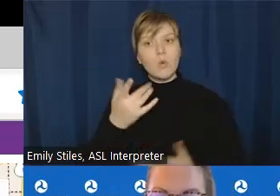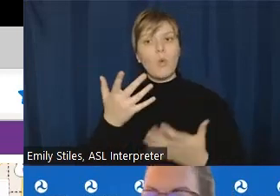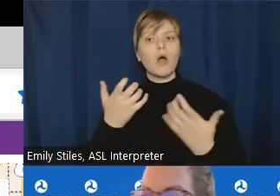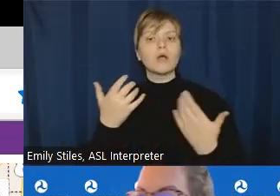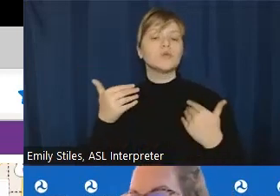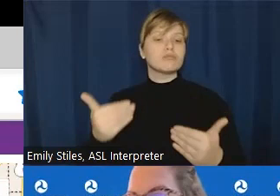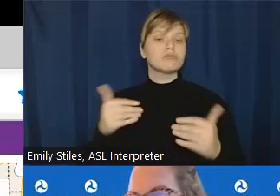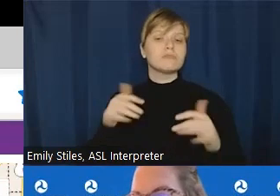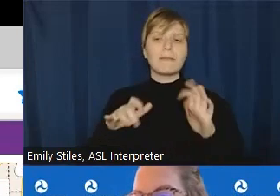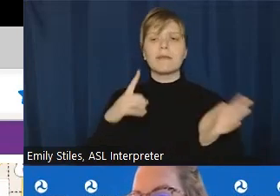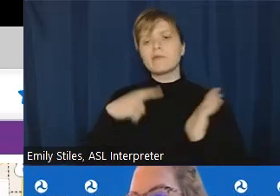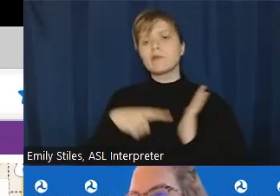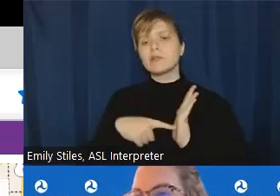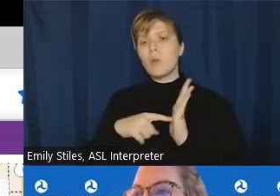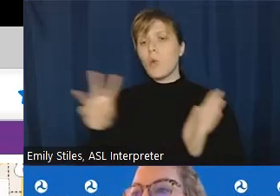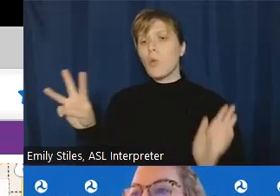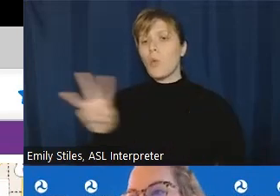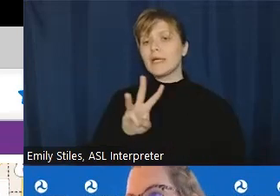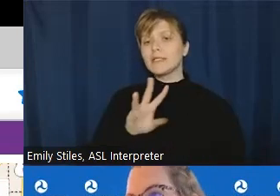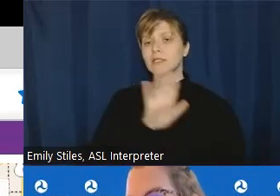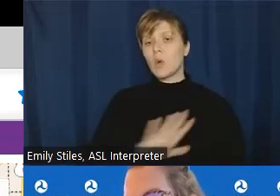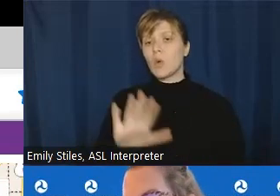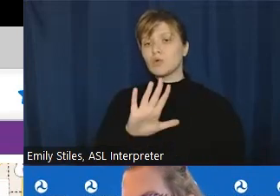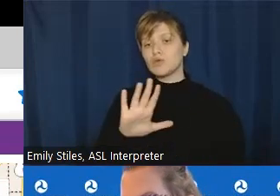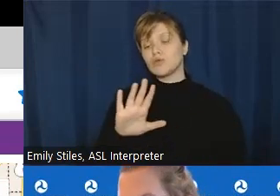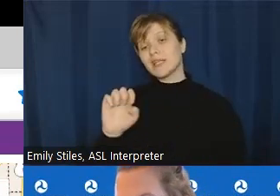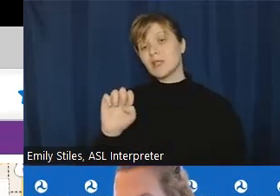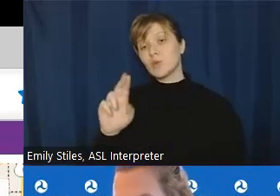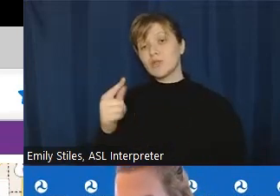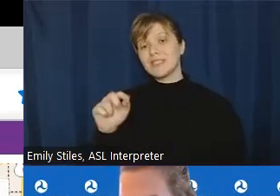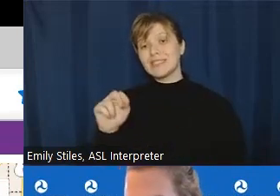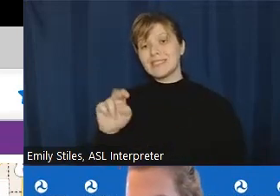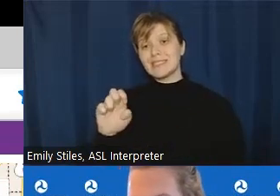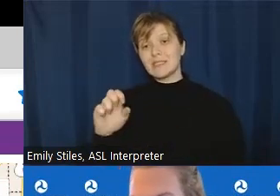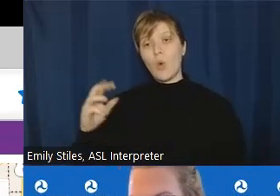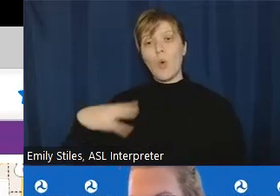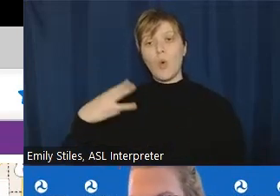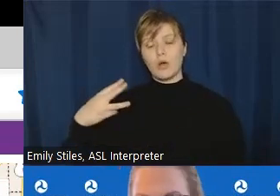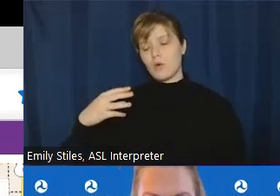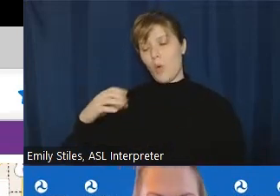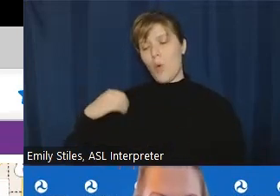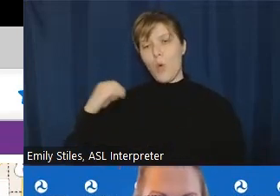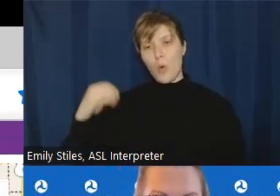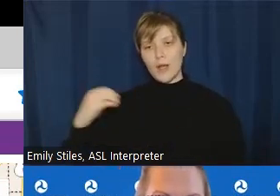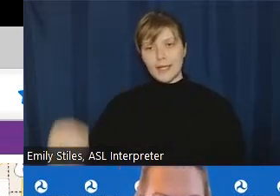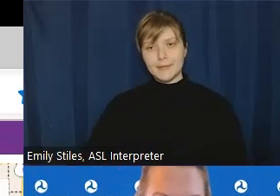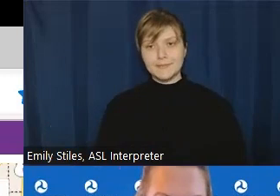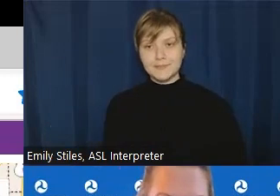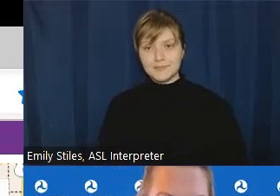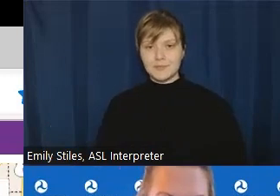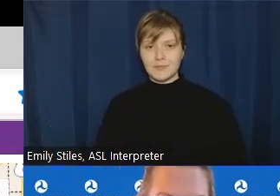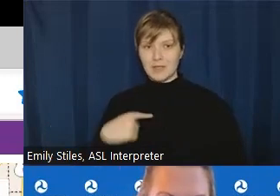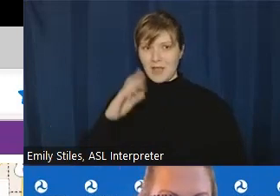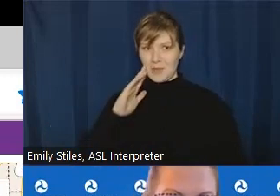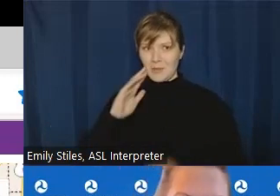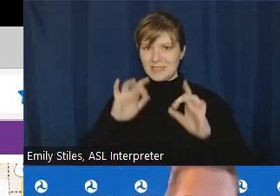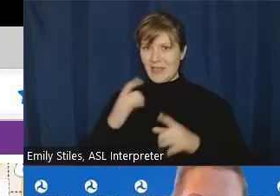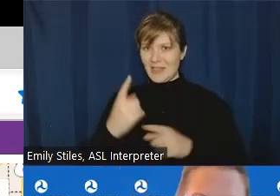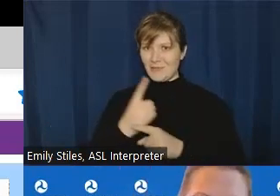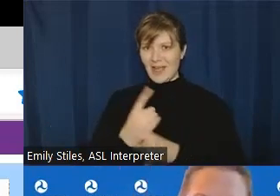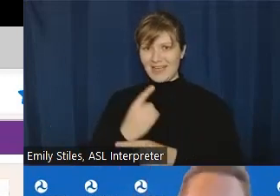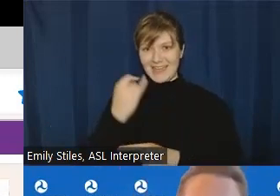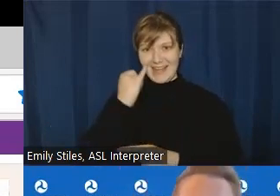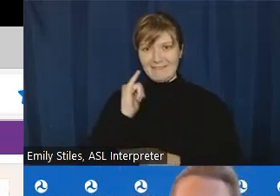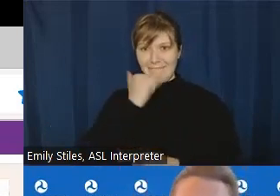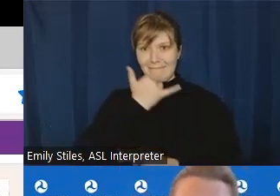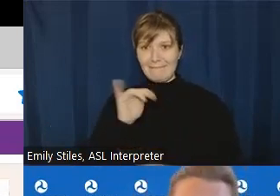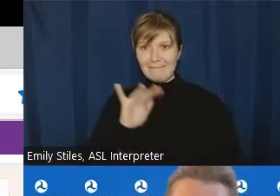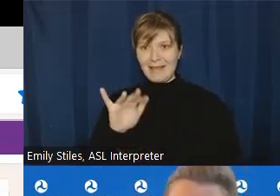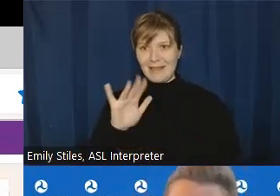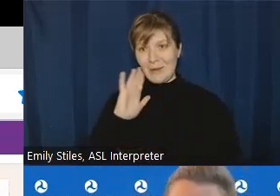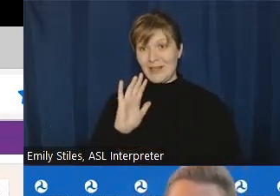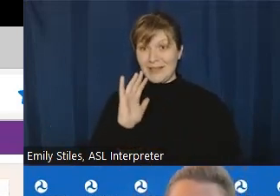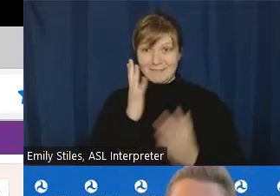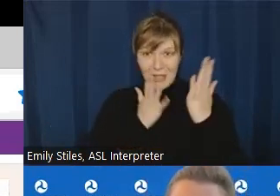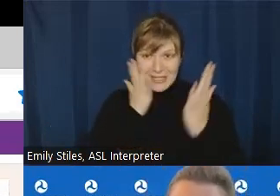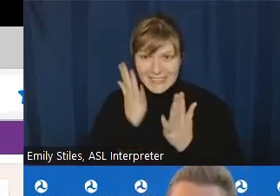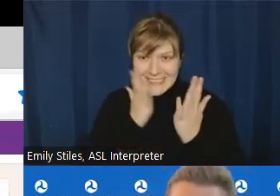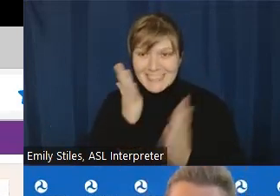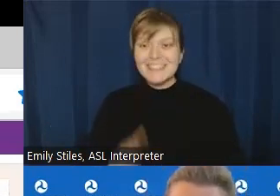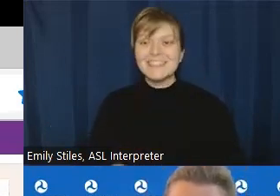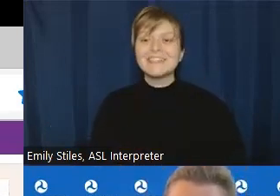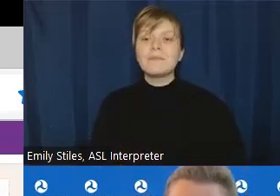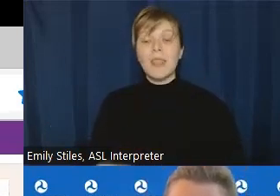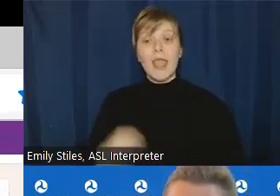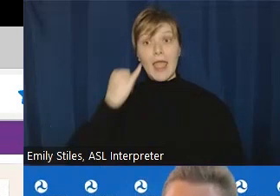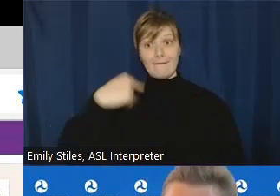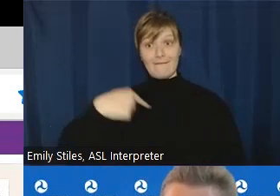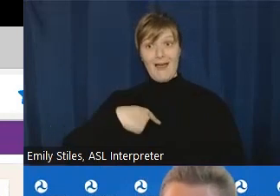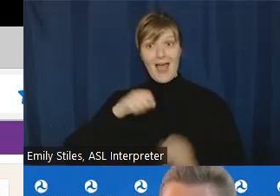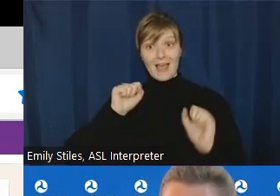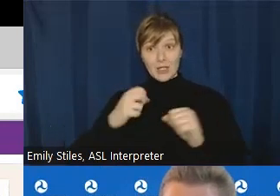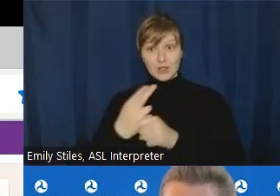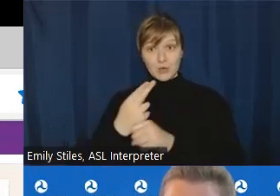let me type in Eugene, Oregon. Also, if I can use this tool, anyone can because I am not tech savvy.